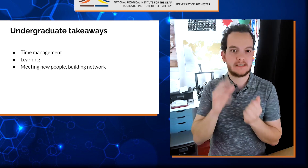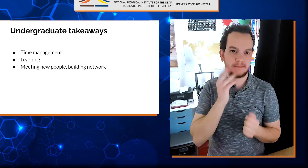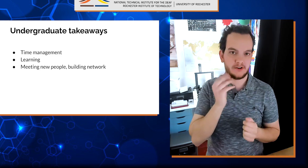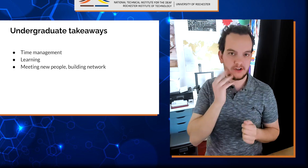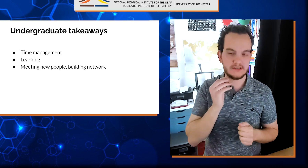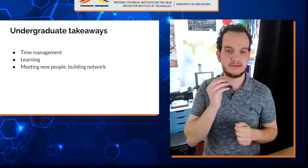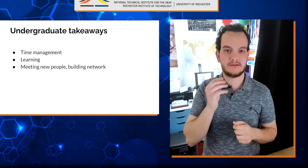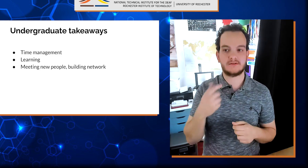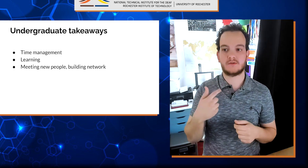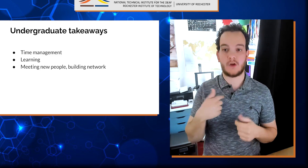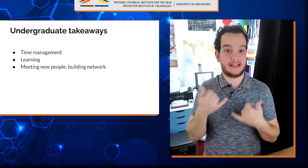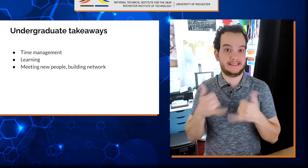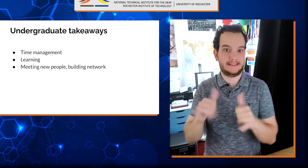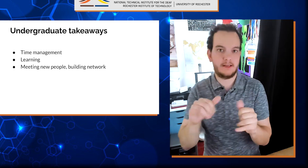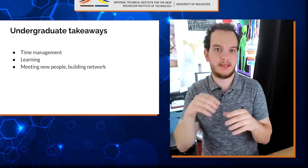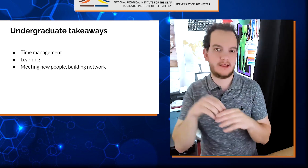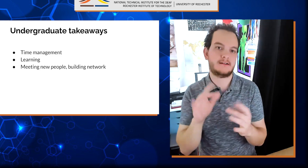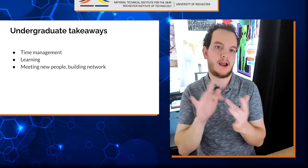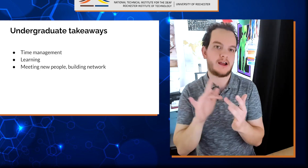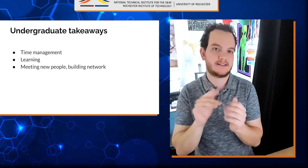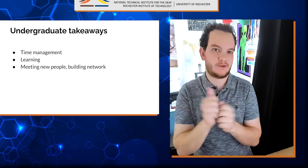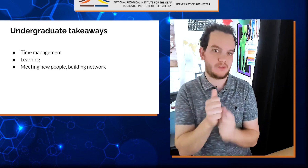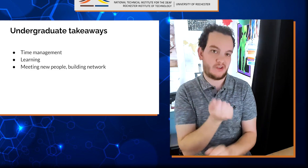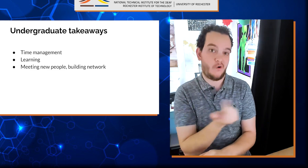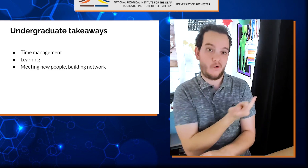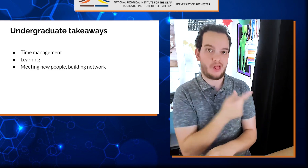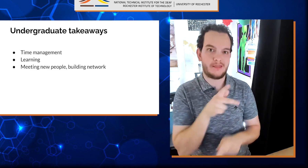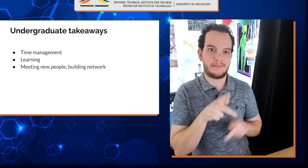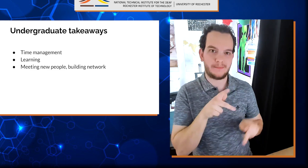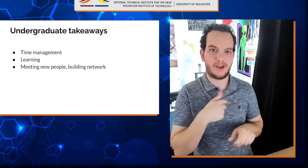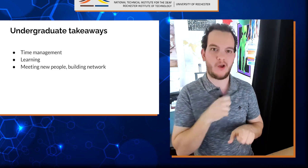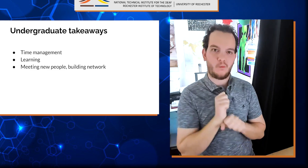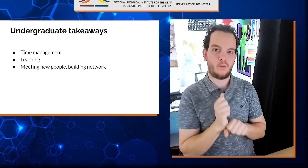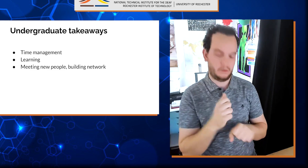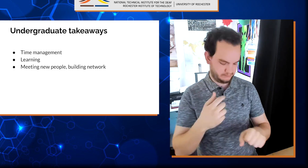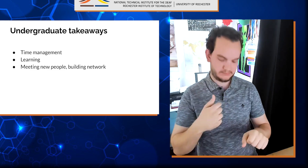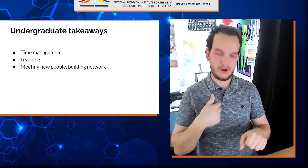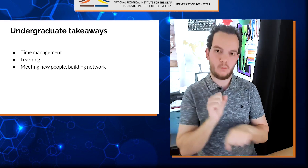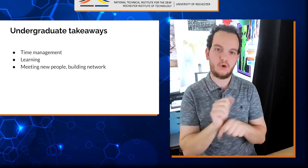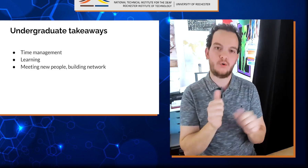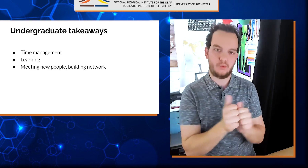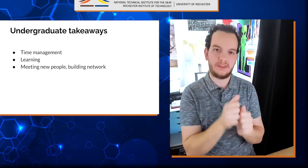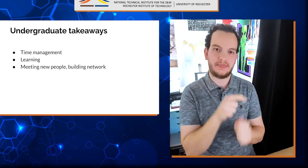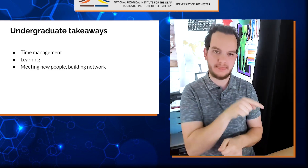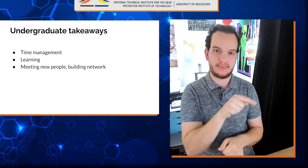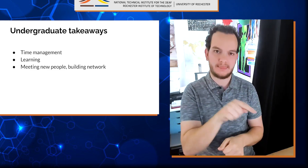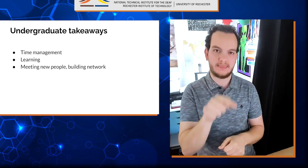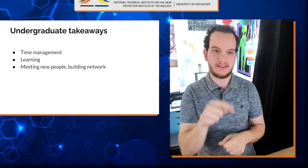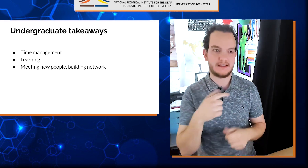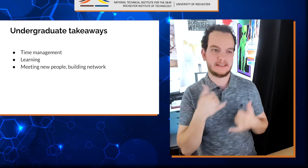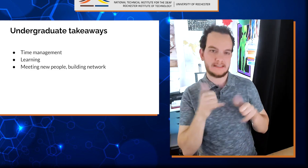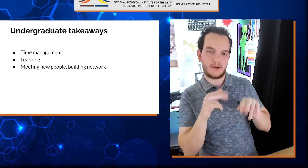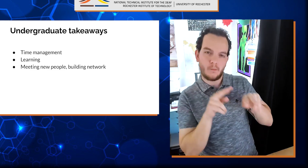a few different research assistant experiences. I'm still in touch with all of the folks that I did work with.